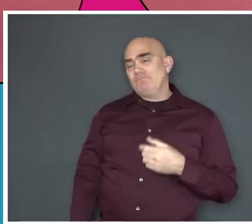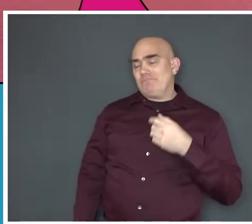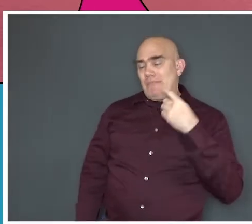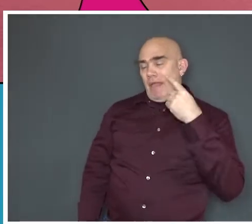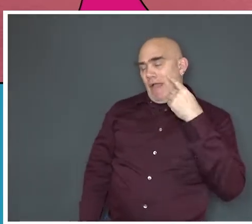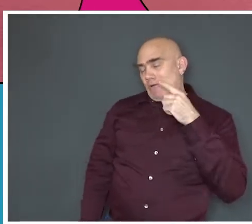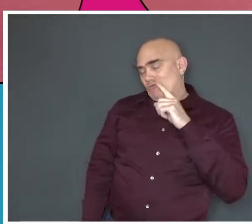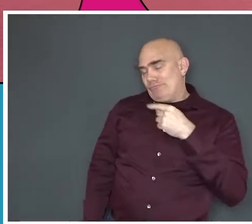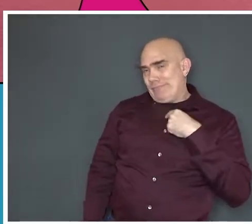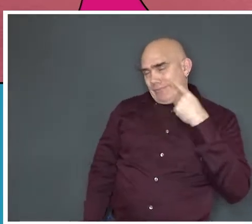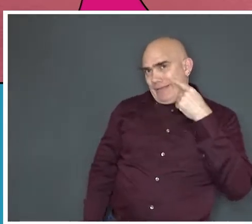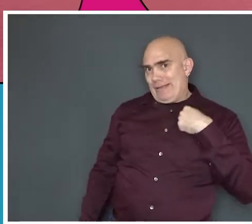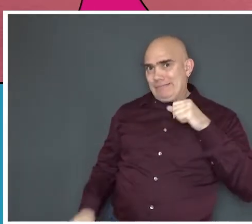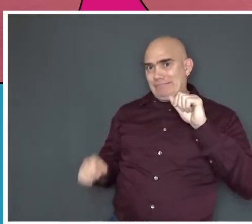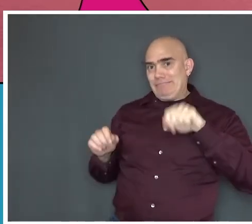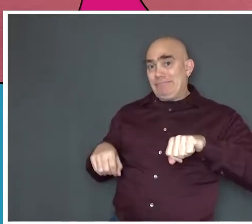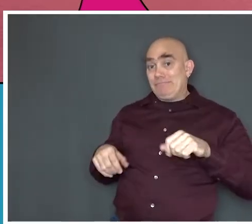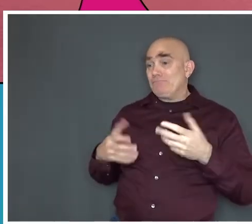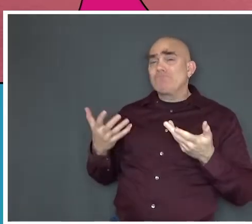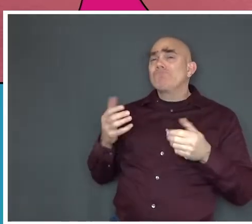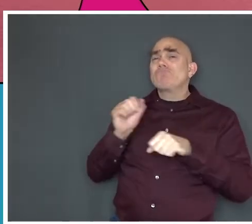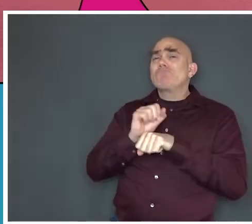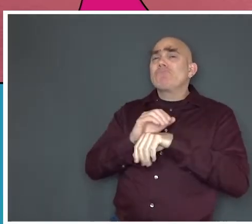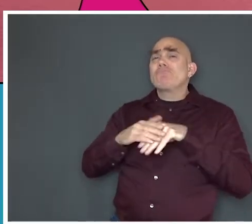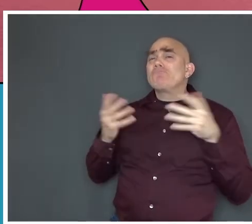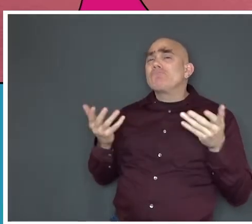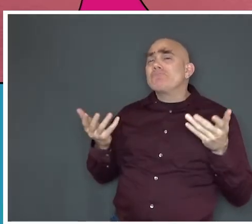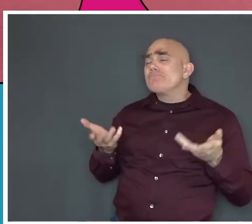[Marcus] Sure, I think. What are you working on?